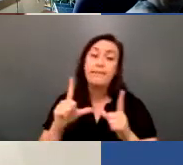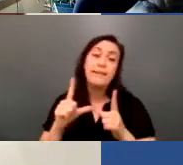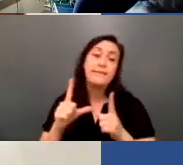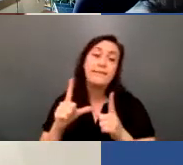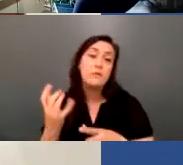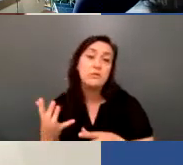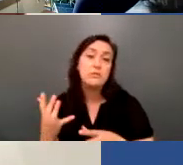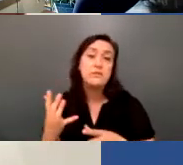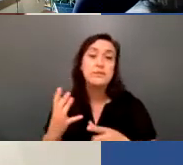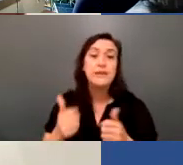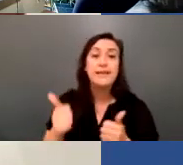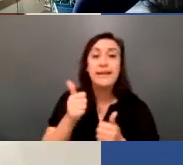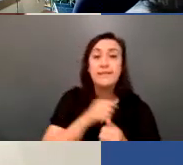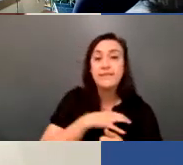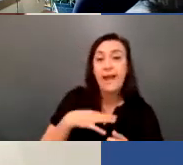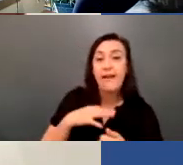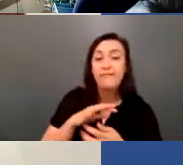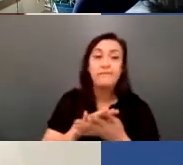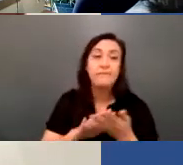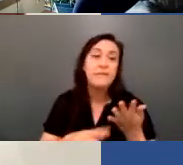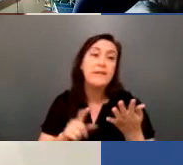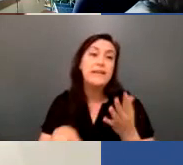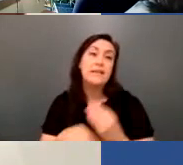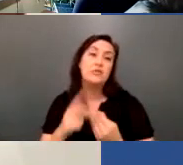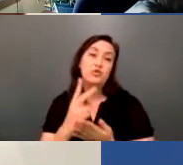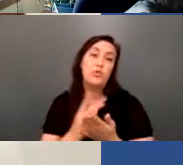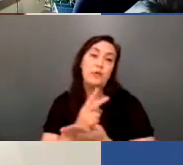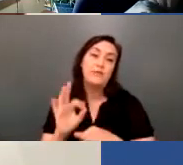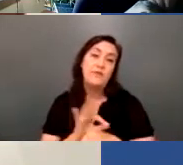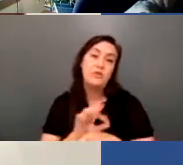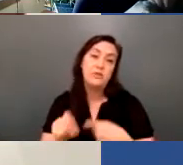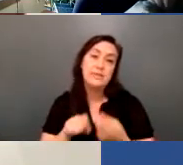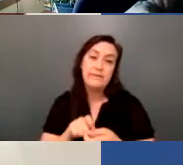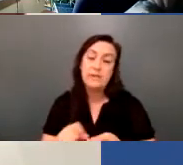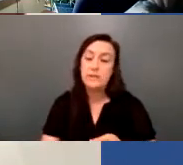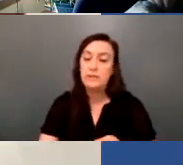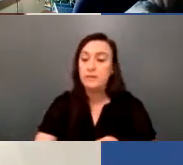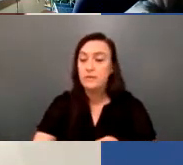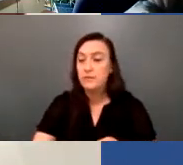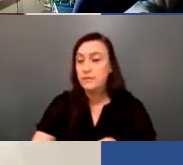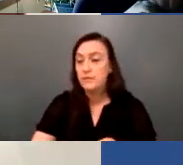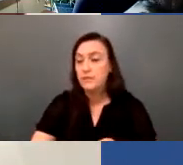Need an additional 2 hours of function specific so that information can be